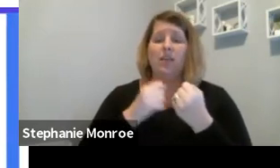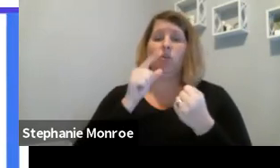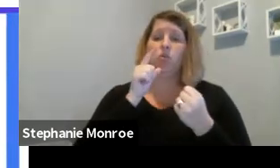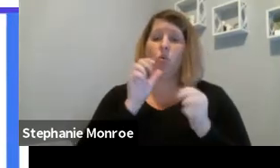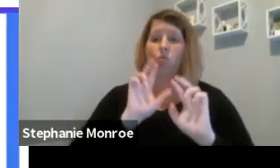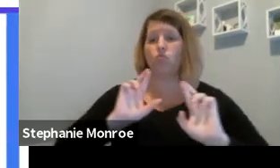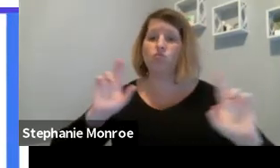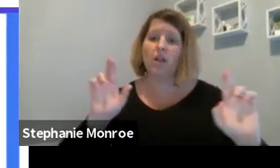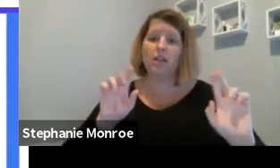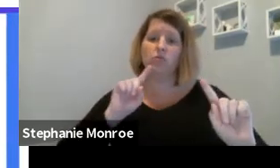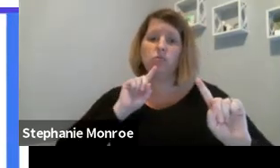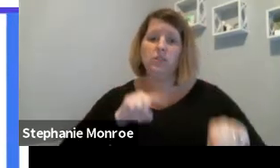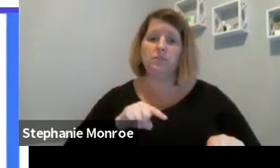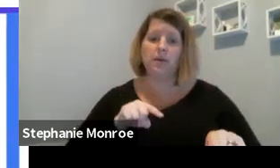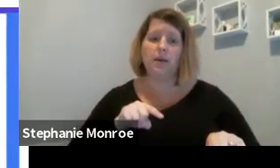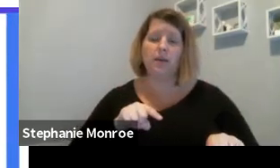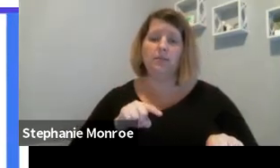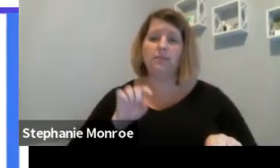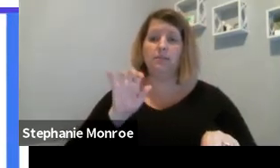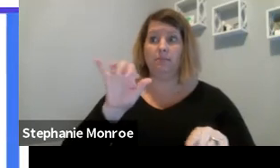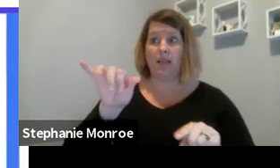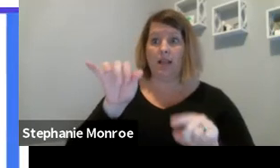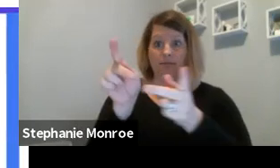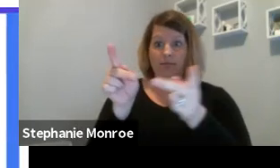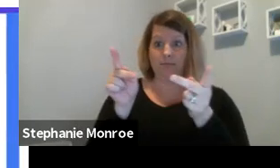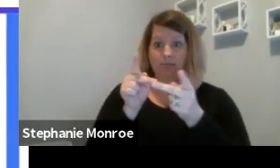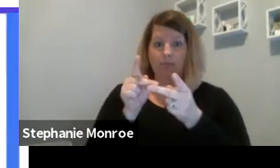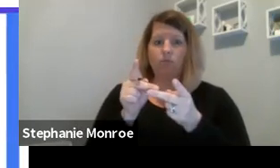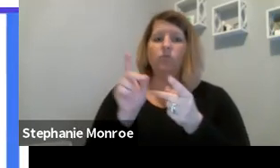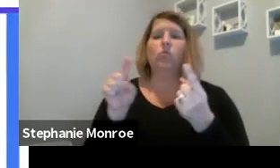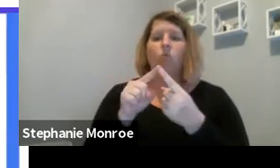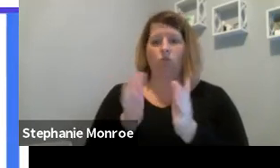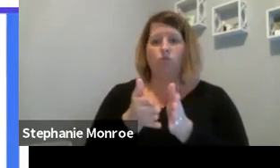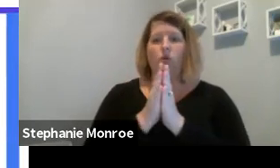to respond on scene at the request of law enforcement,